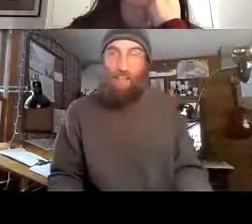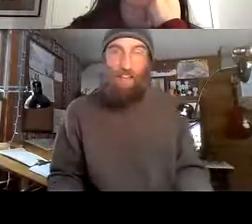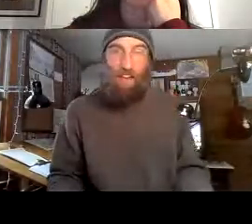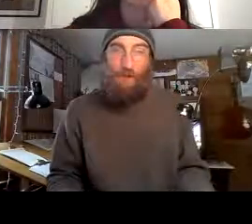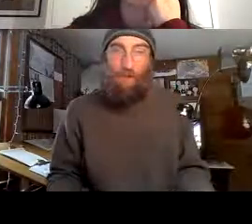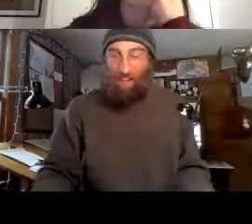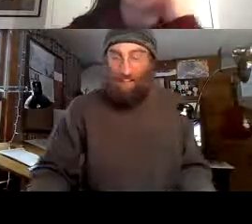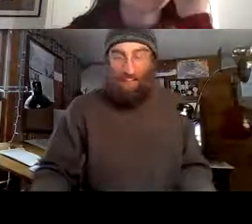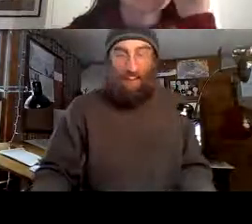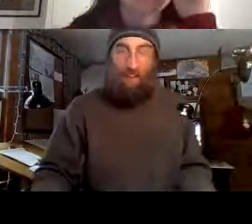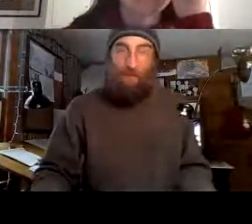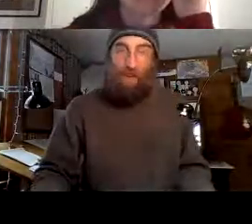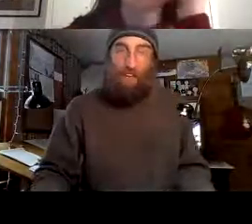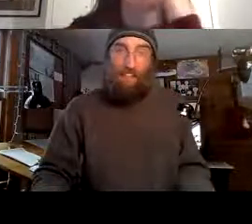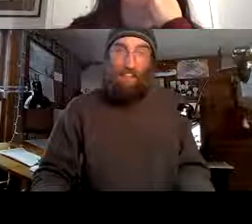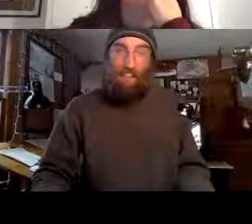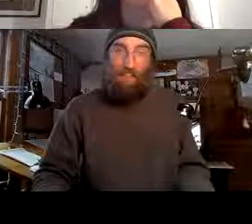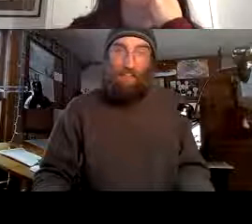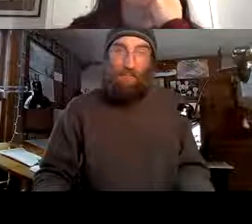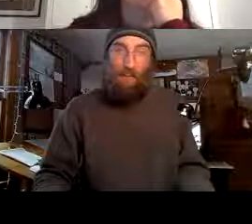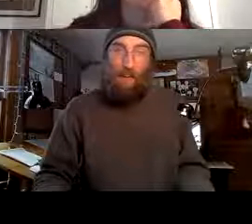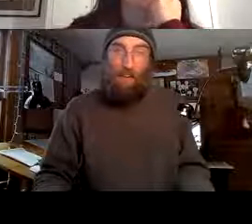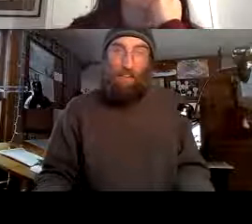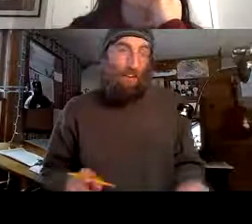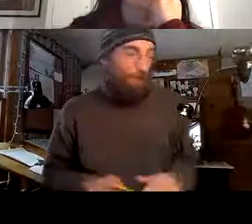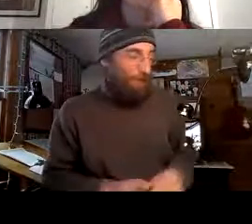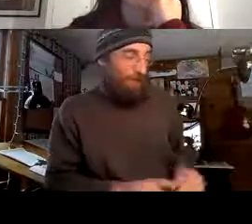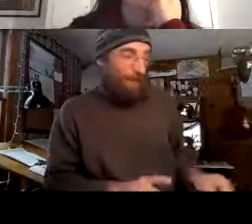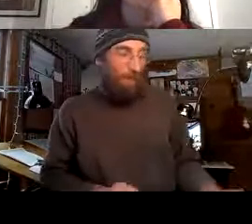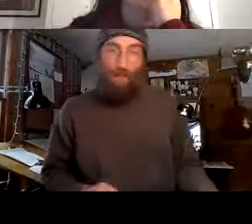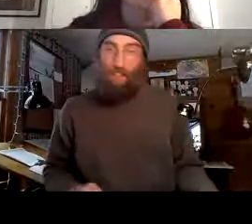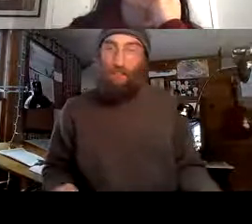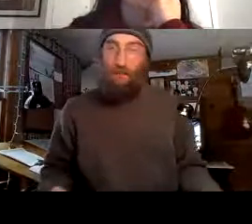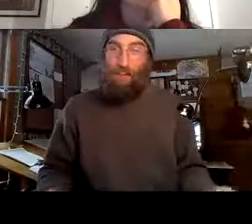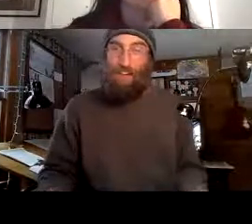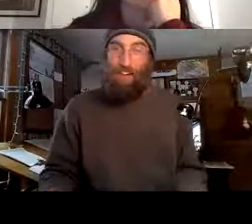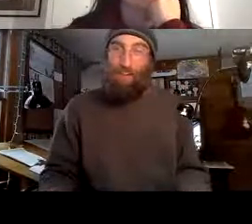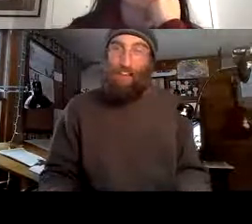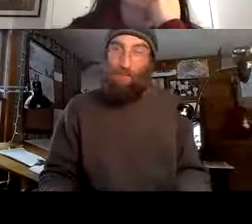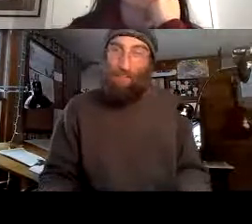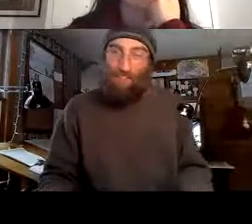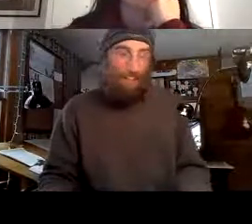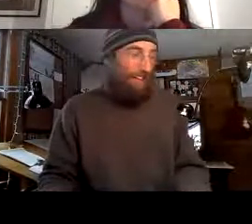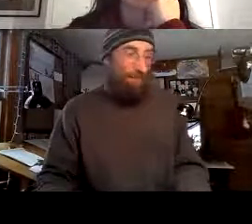we can get away with. Um, maybe as a figure painter I might not be able to get away with that all the time.